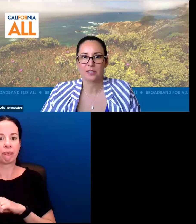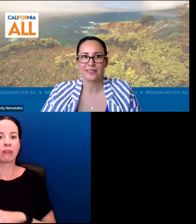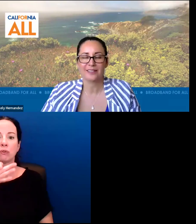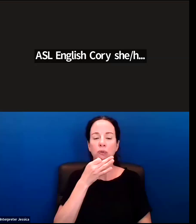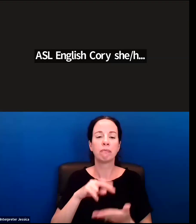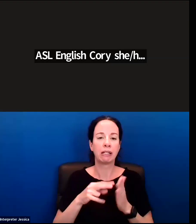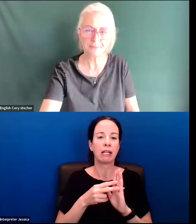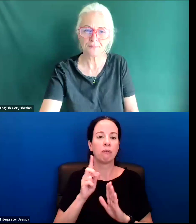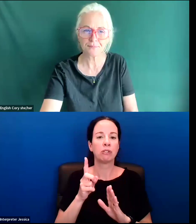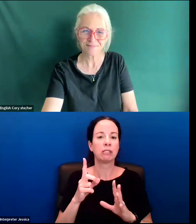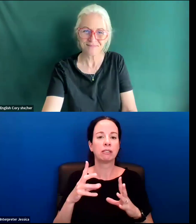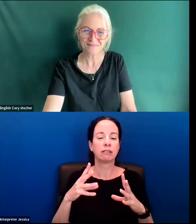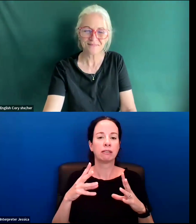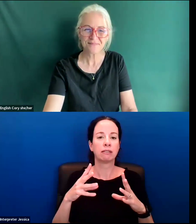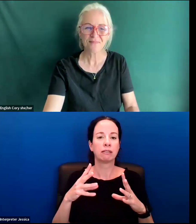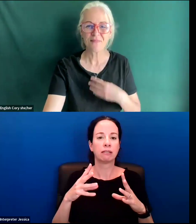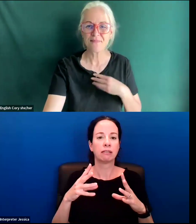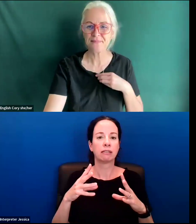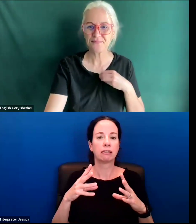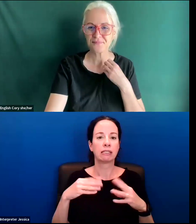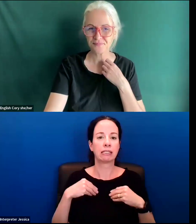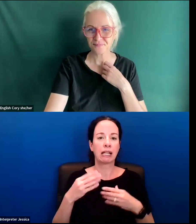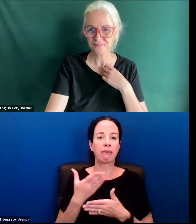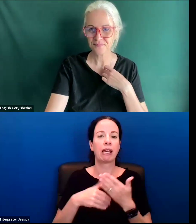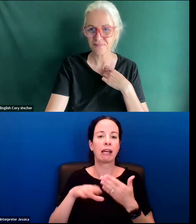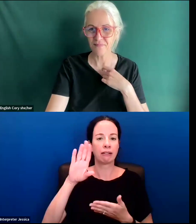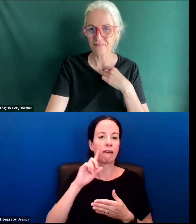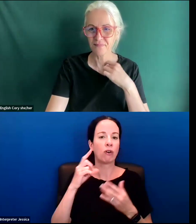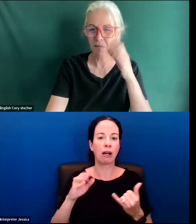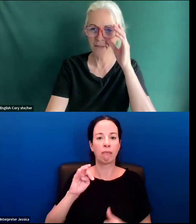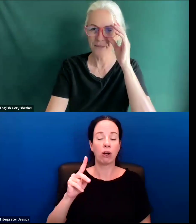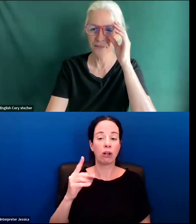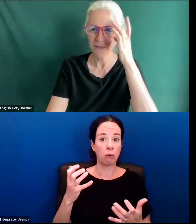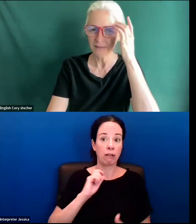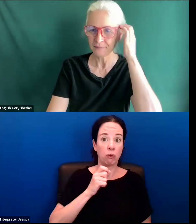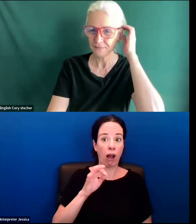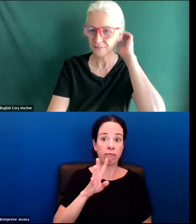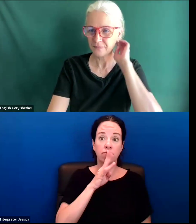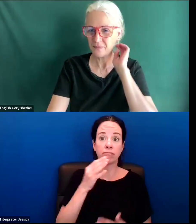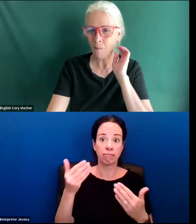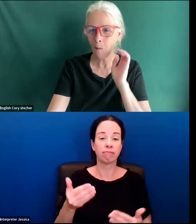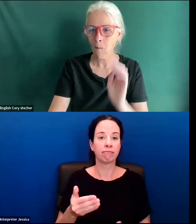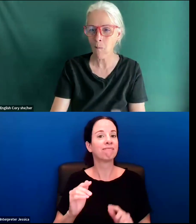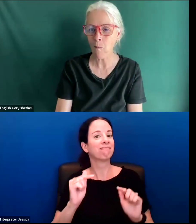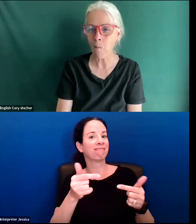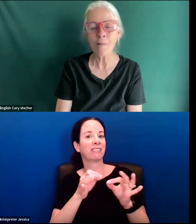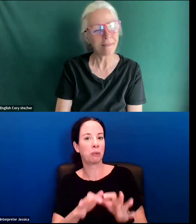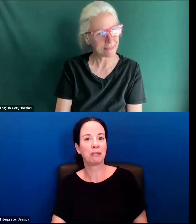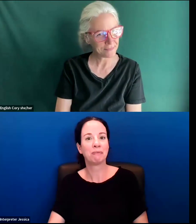just take the raised hand at the moment by Mark. Mark, would you like to unmute yourself?